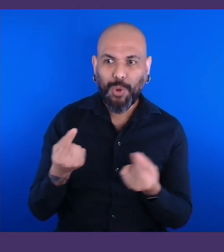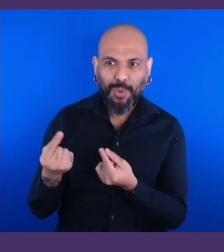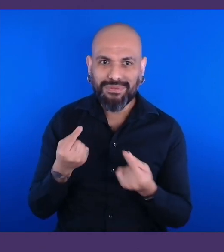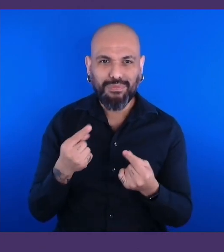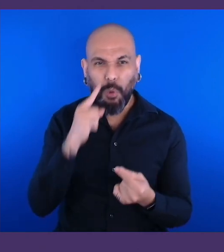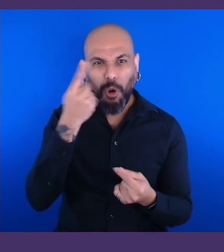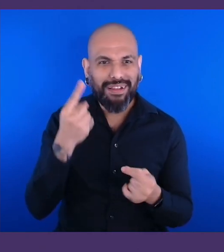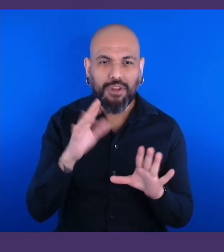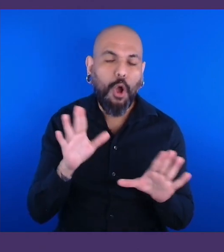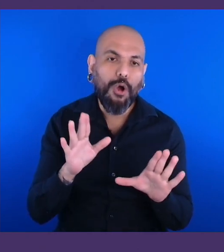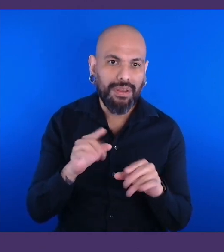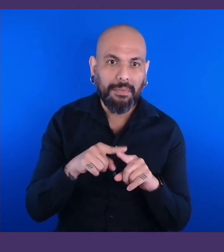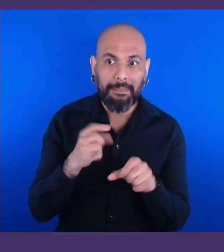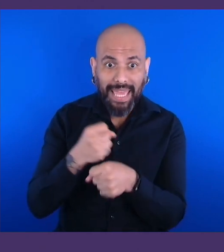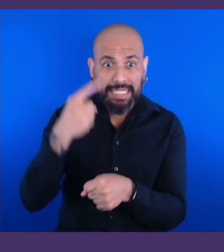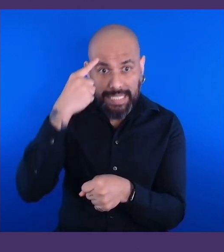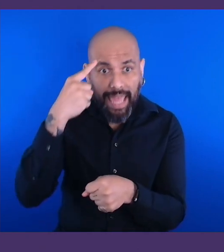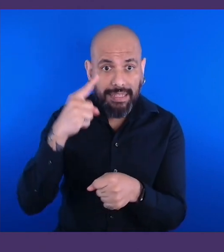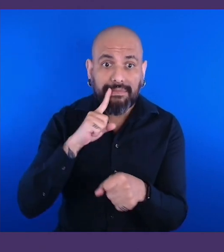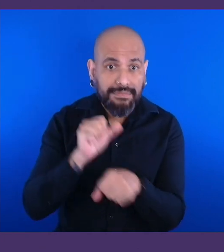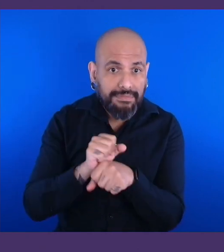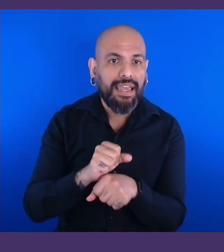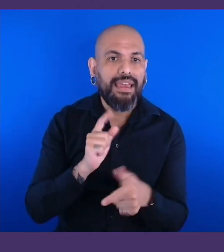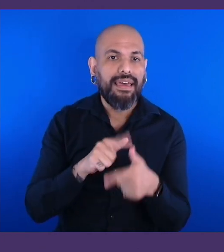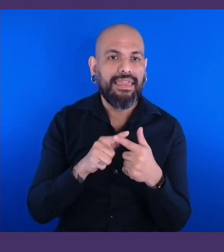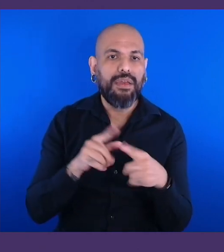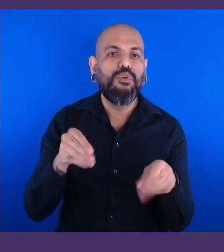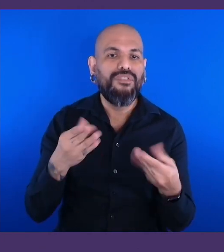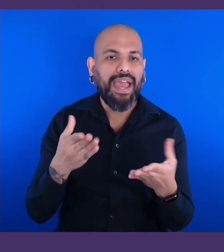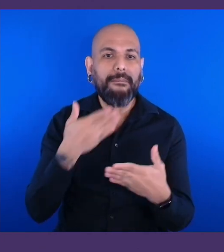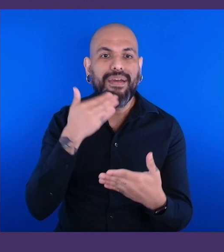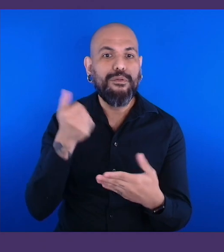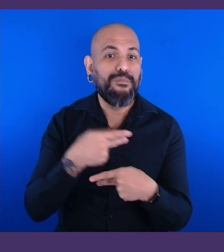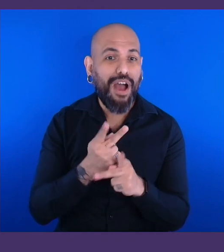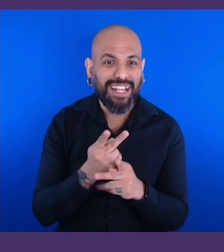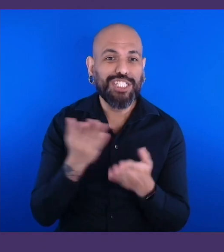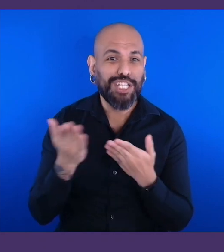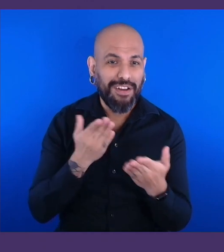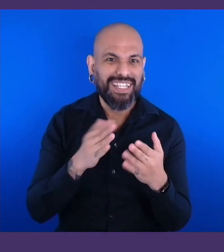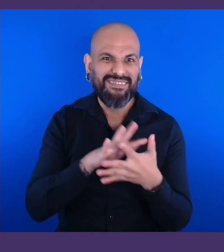and we're now providing better products and services. That is what I'm hoping for five years from now.